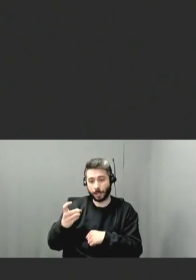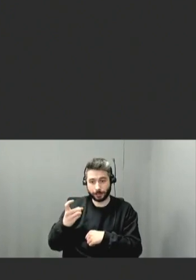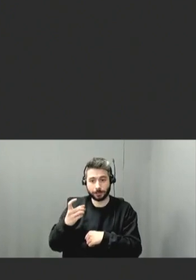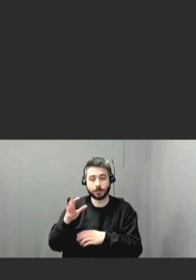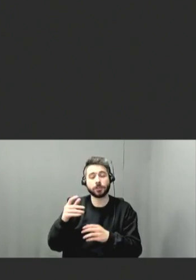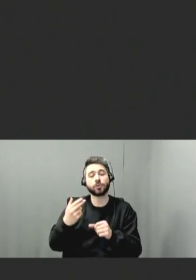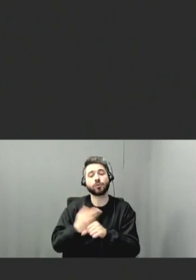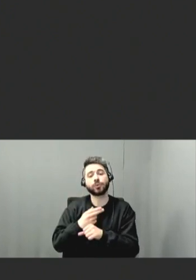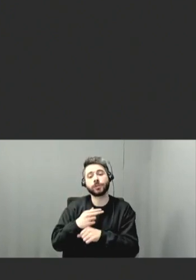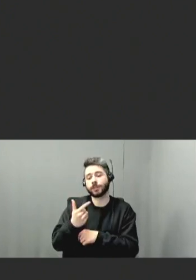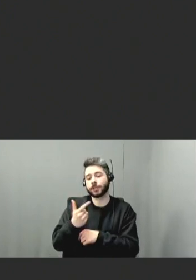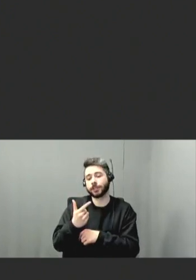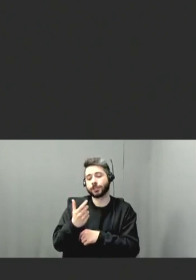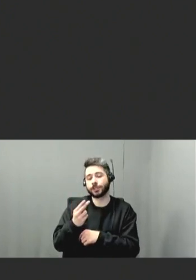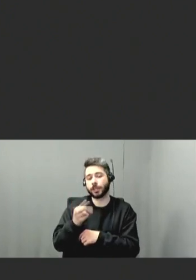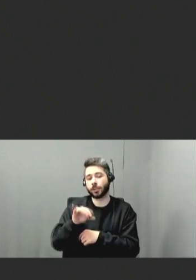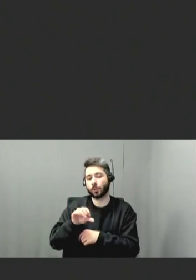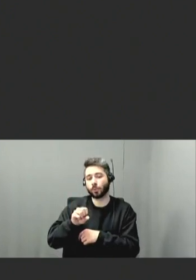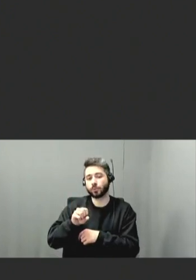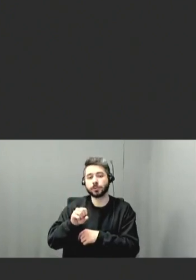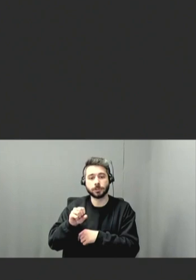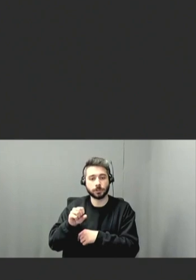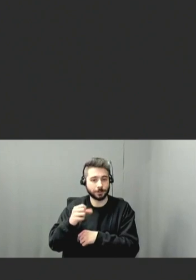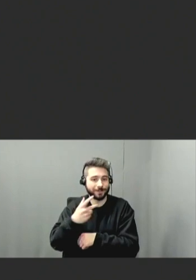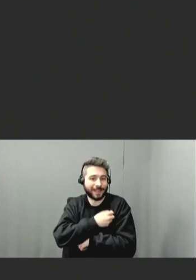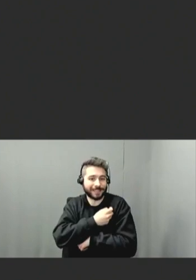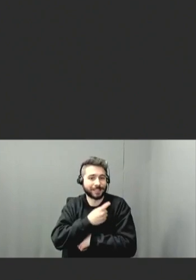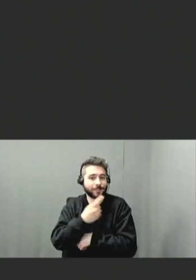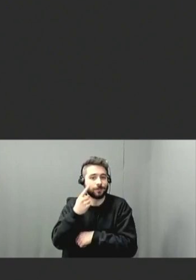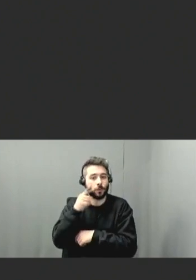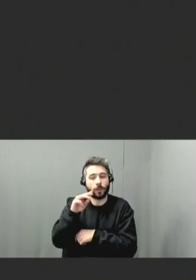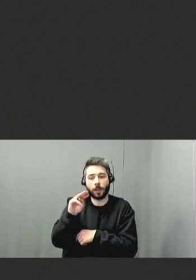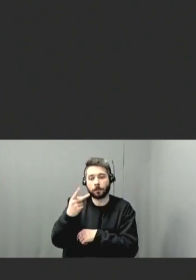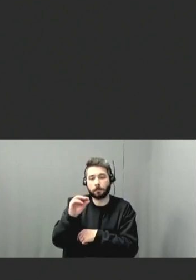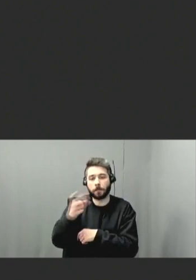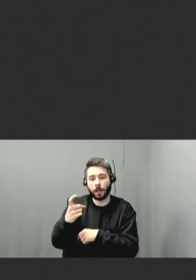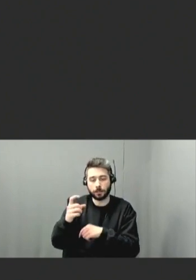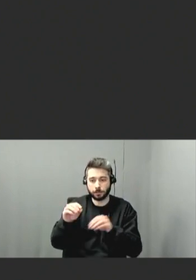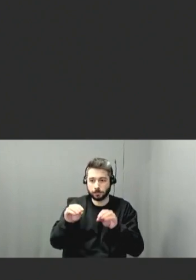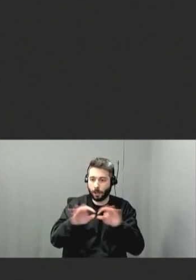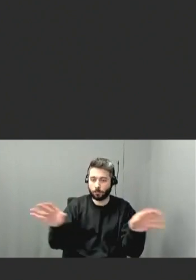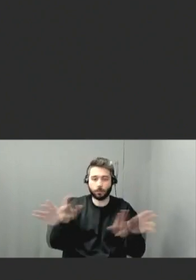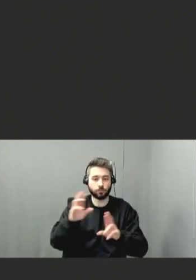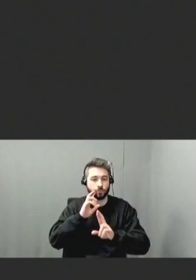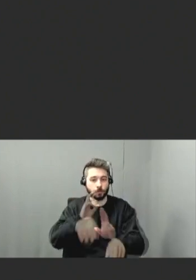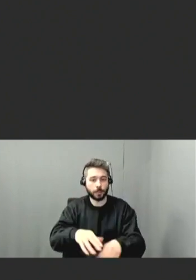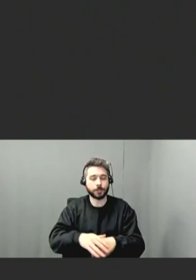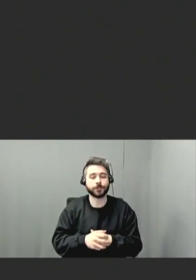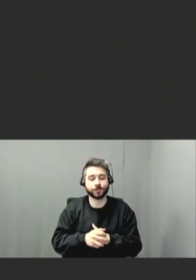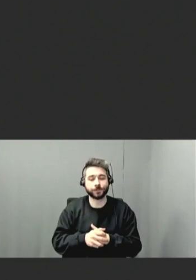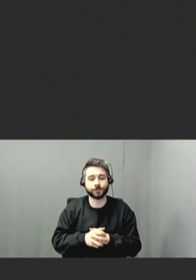vaccine for Mpox outbreak response.